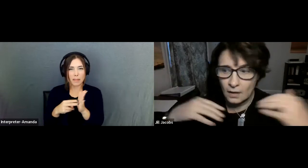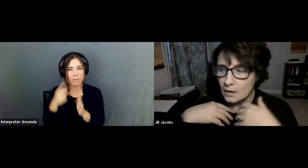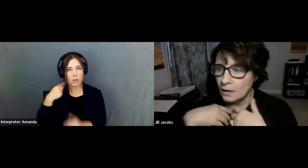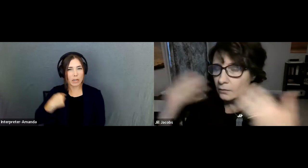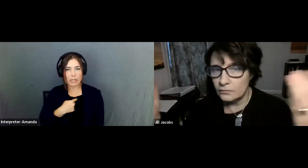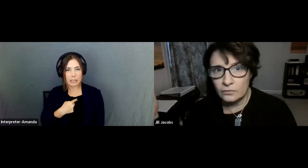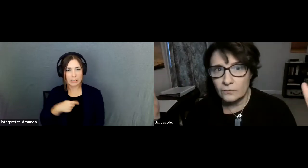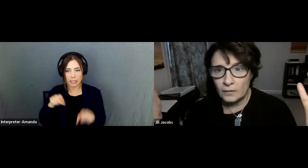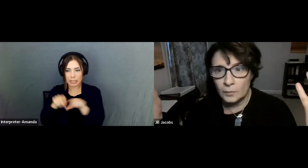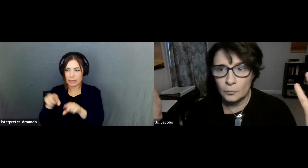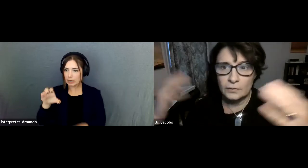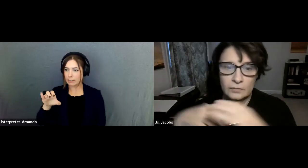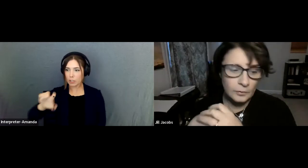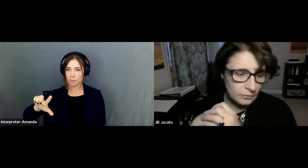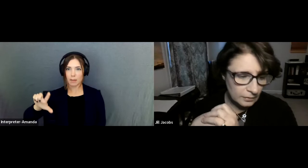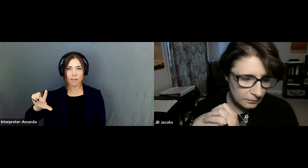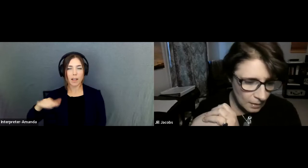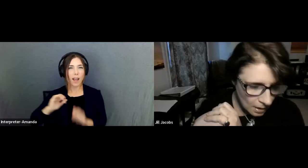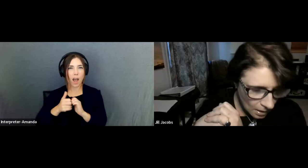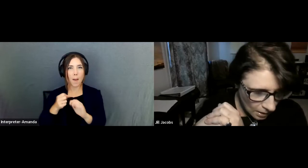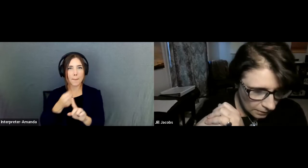How does that affect people with disabilities?